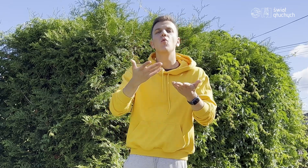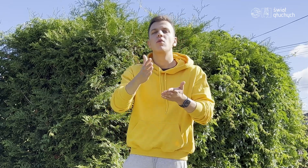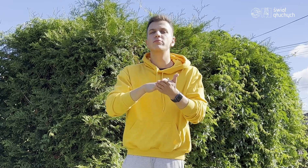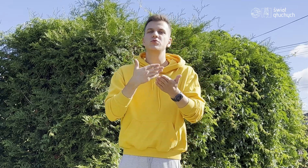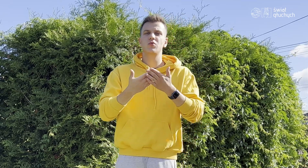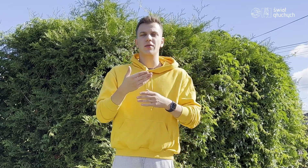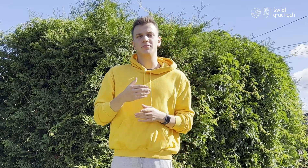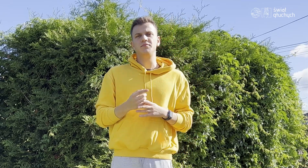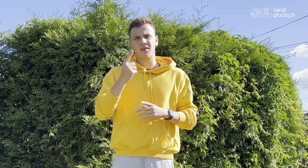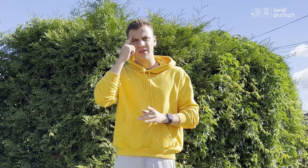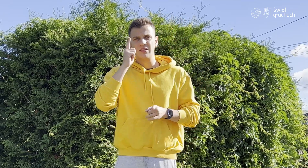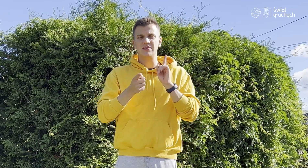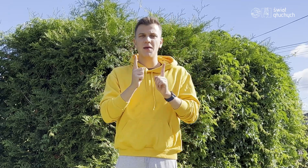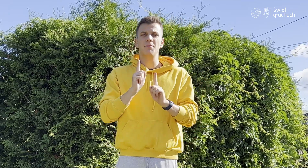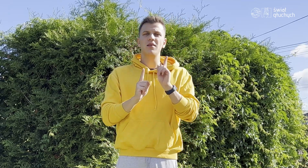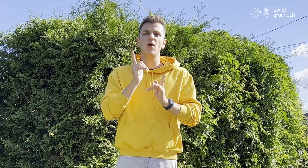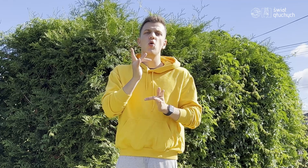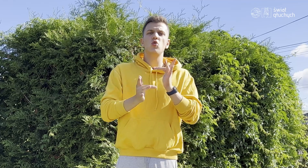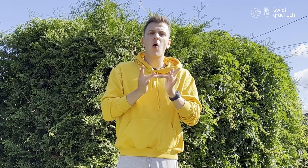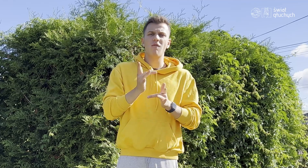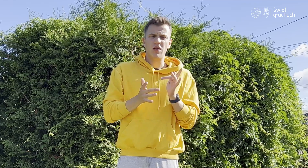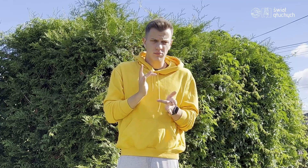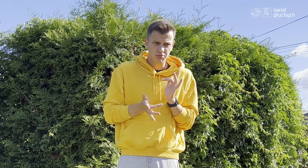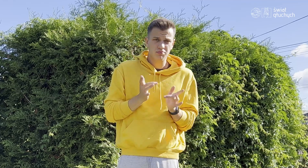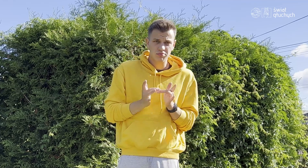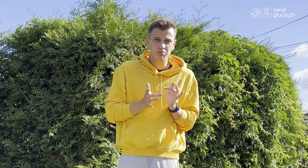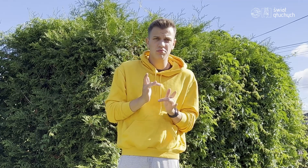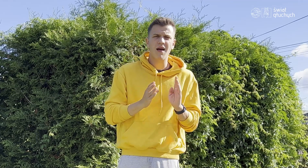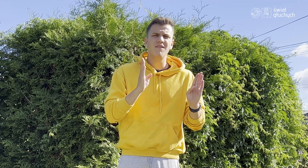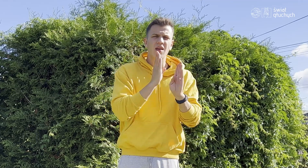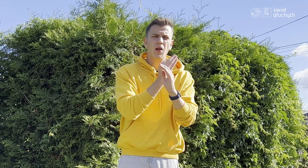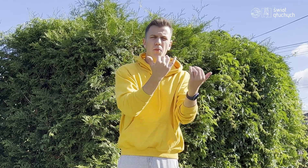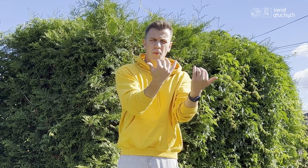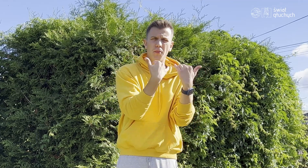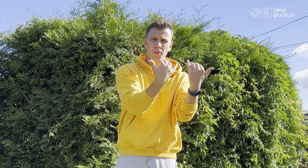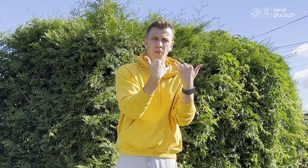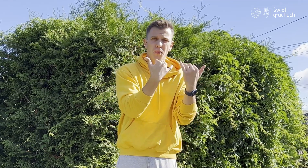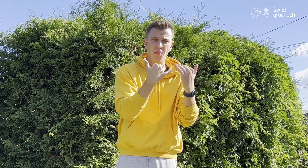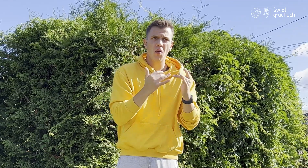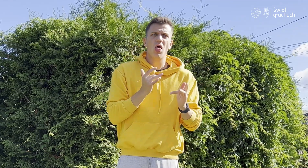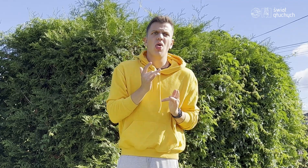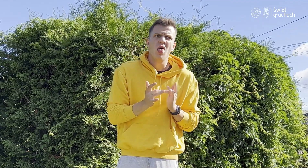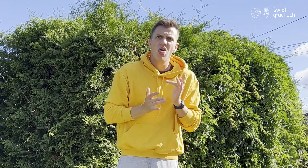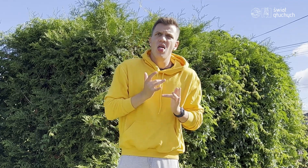For example, when the wind blows at us on a normal bicycle,